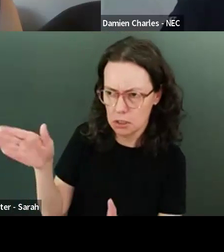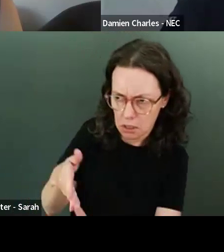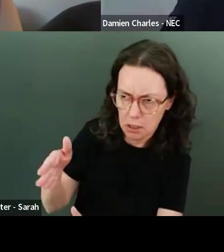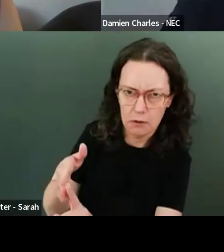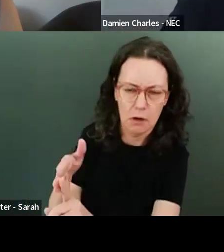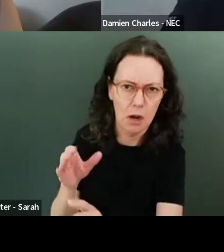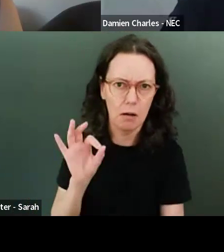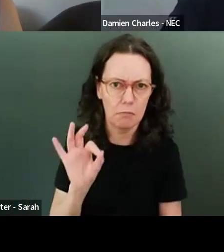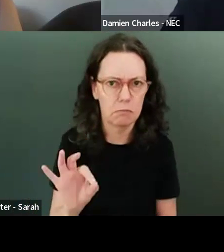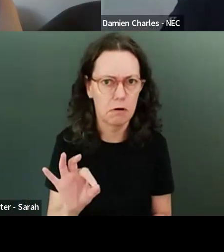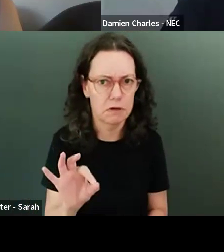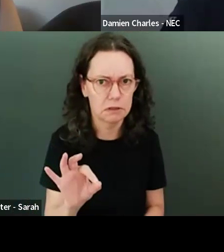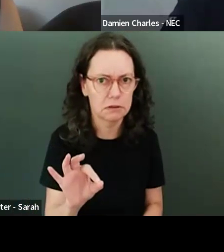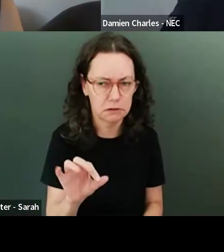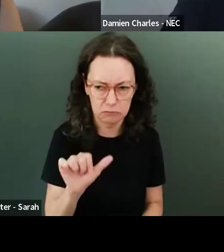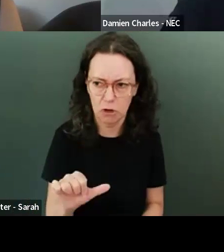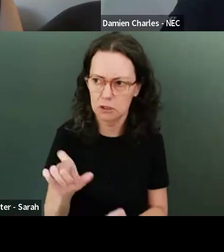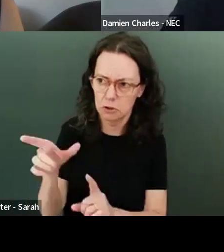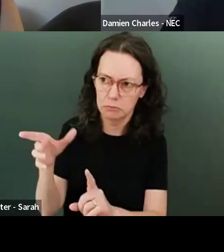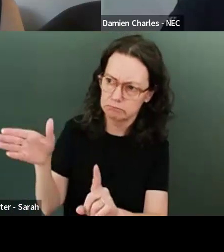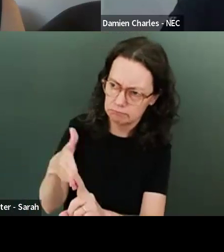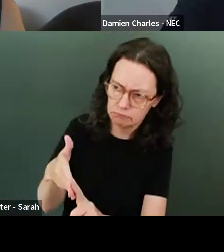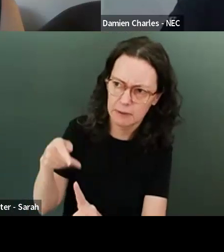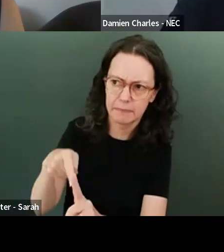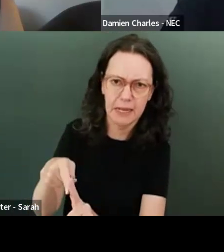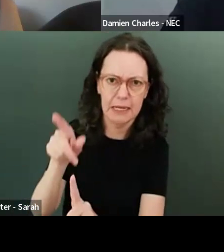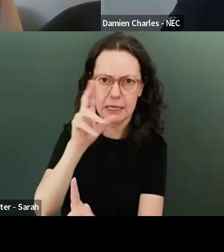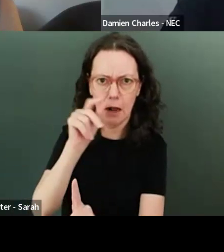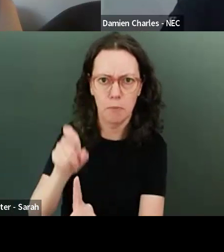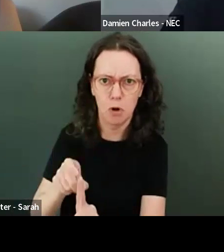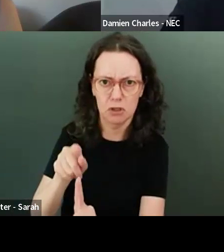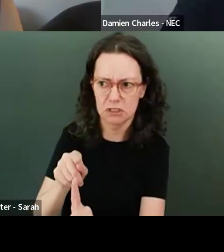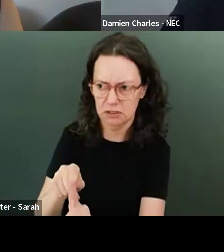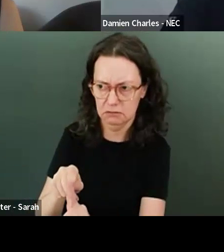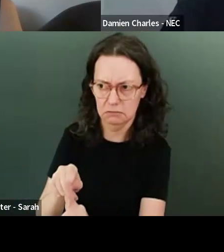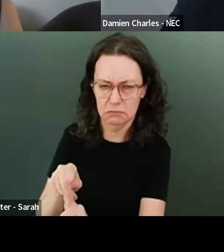we center our work and our approach on